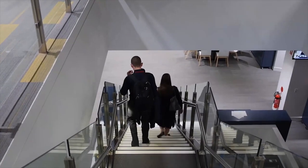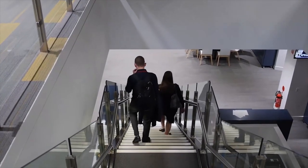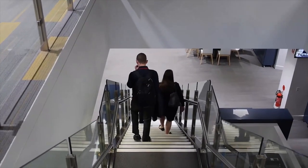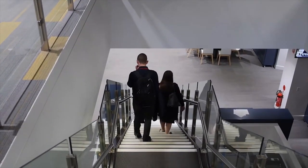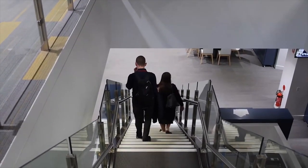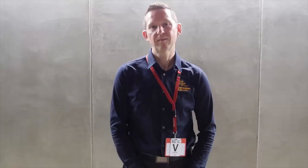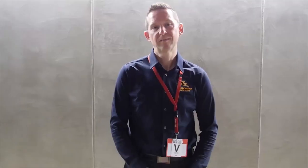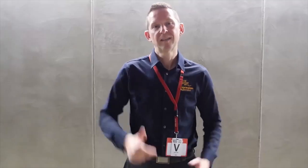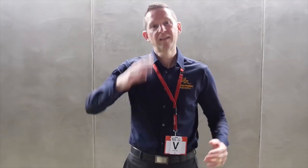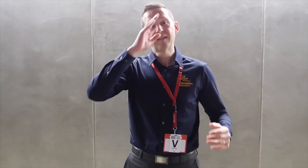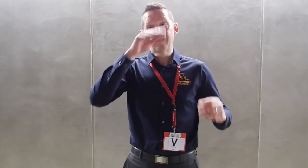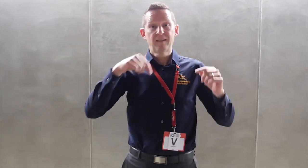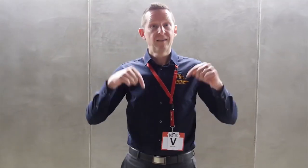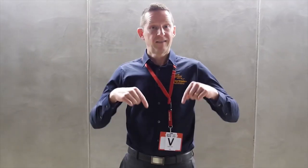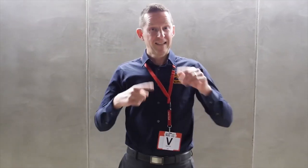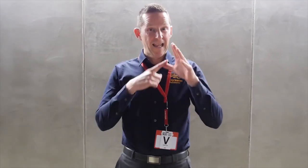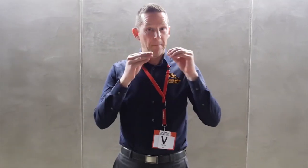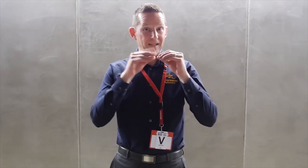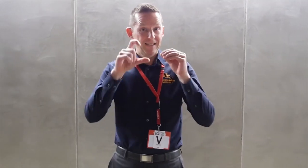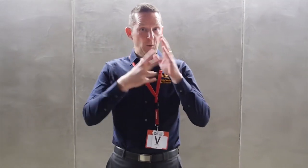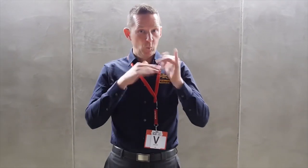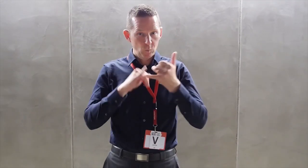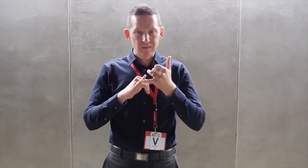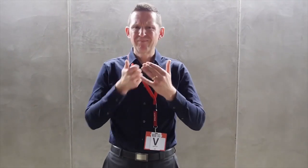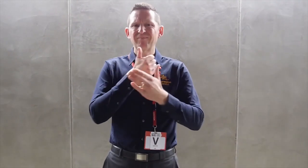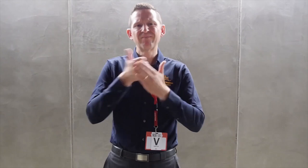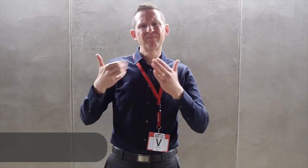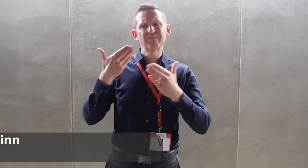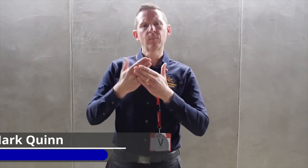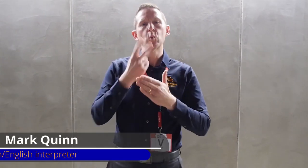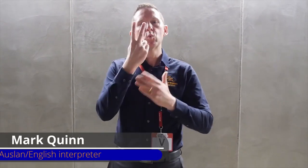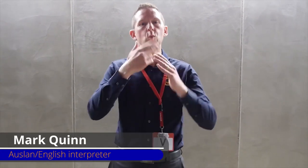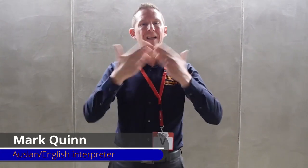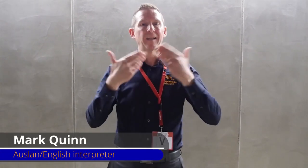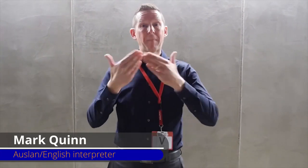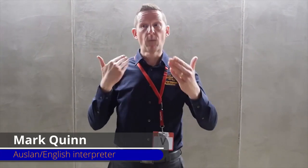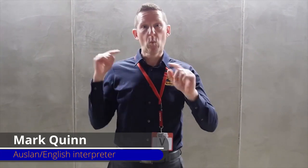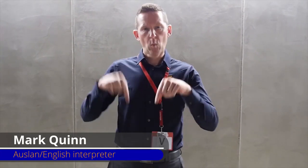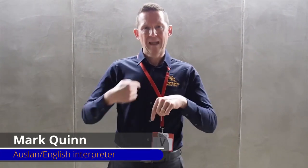Hello, I’m here at the ABC News studio. Usually two days before the Auslan News broadcast